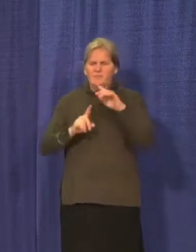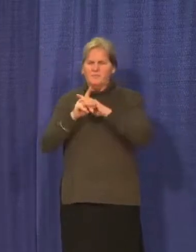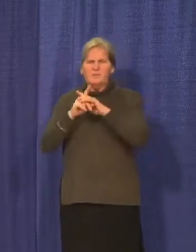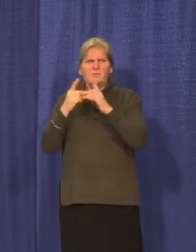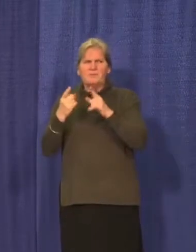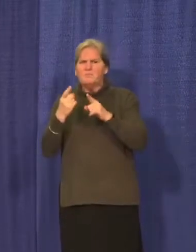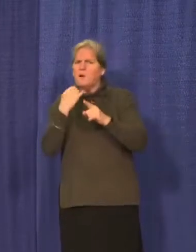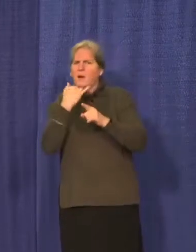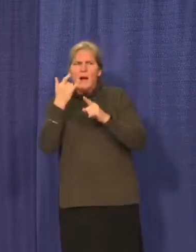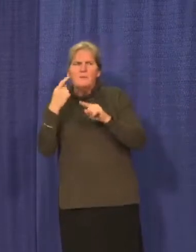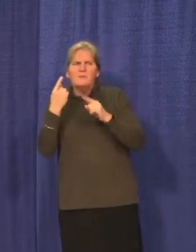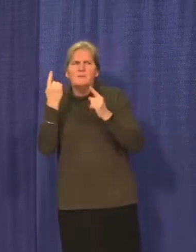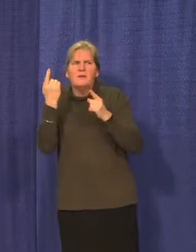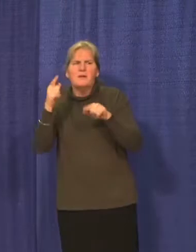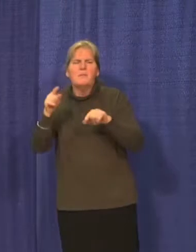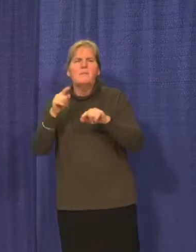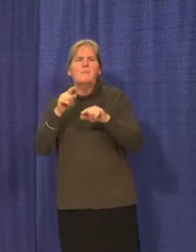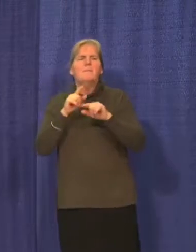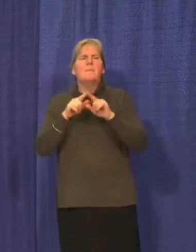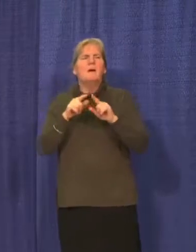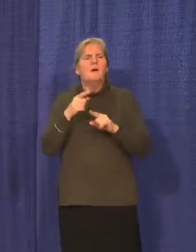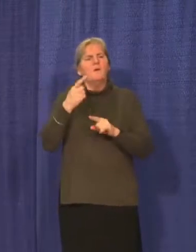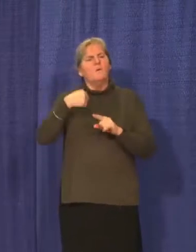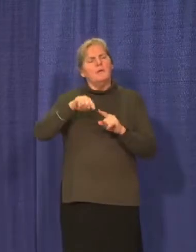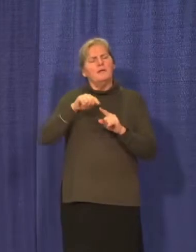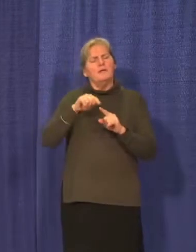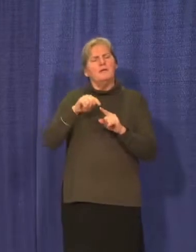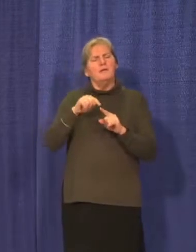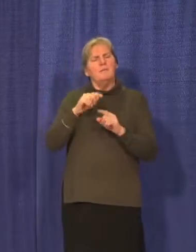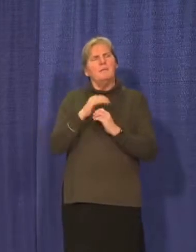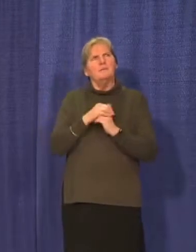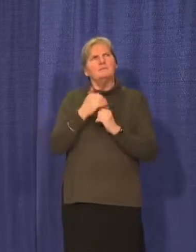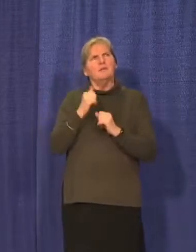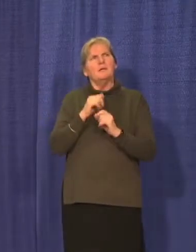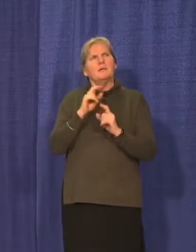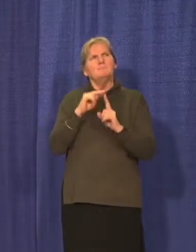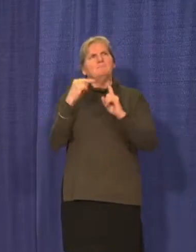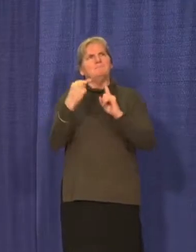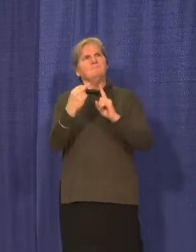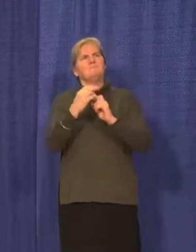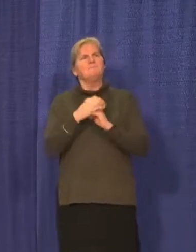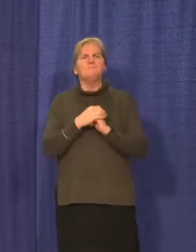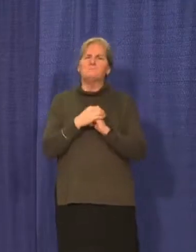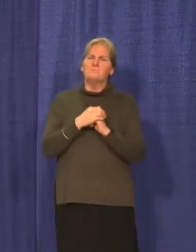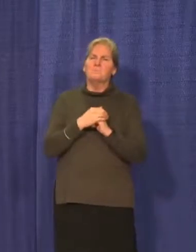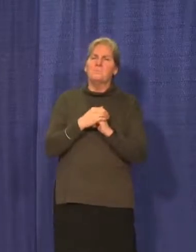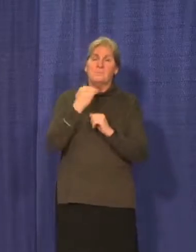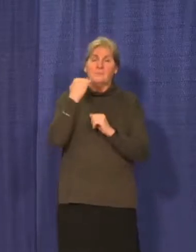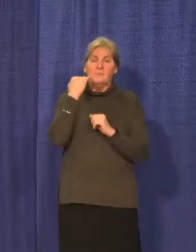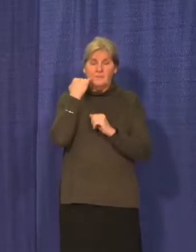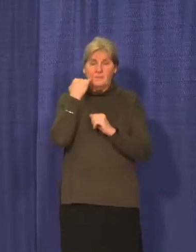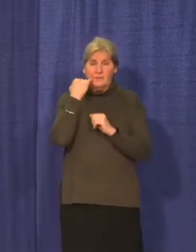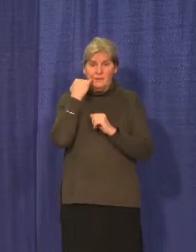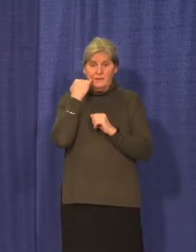those types of things. But really, we're looking at it on the other side of things as well.